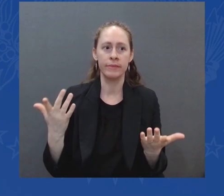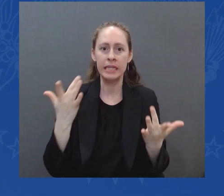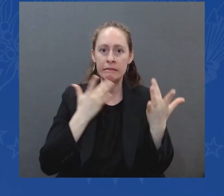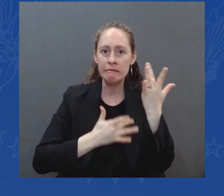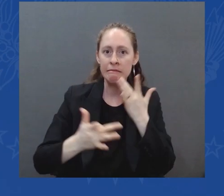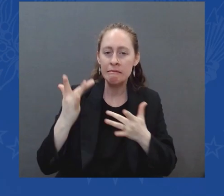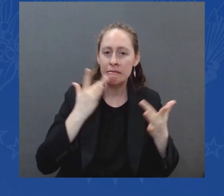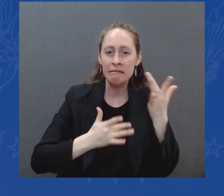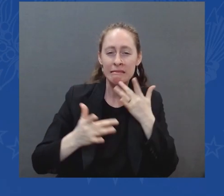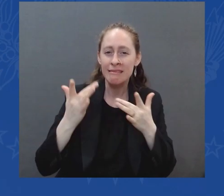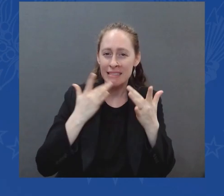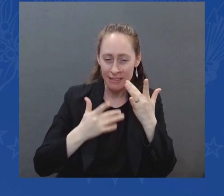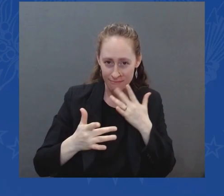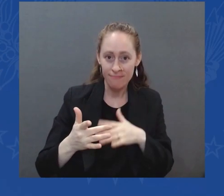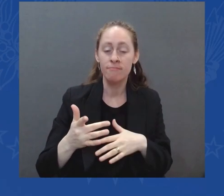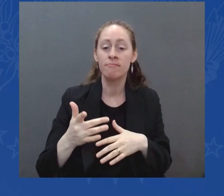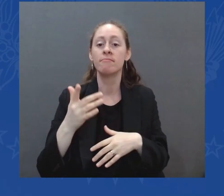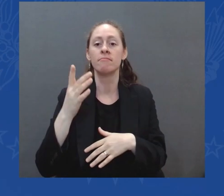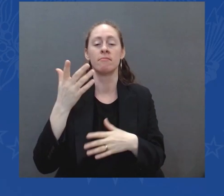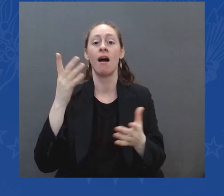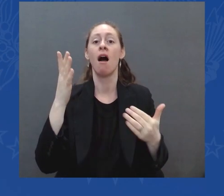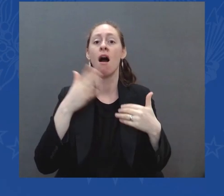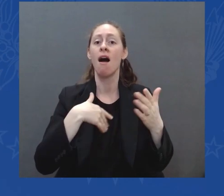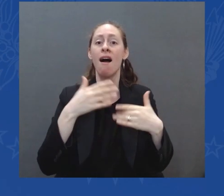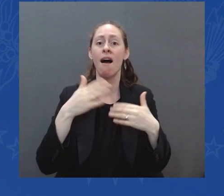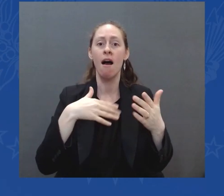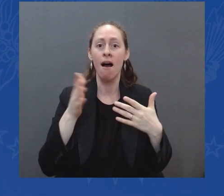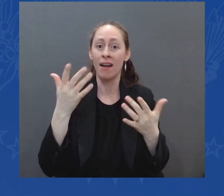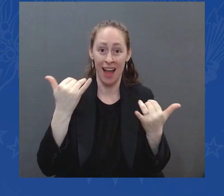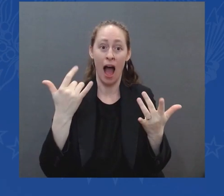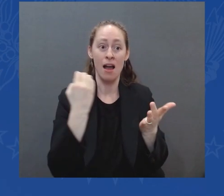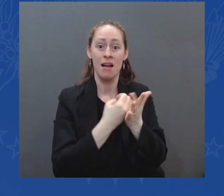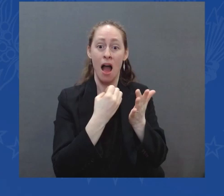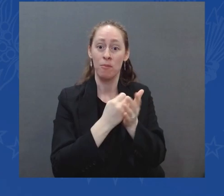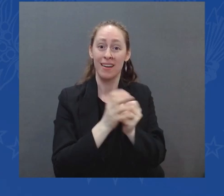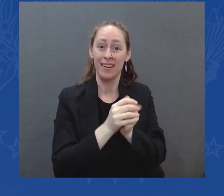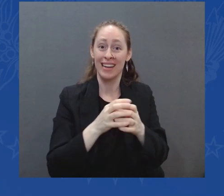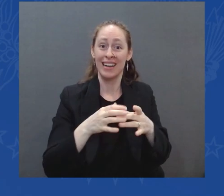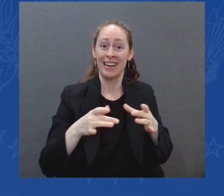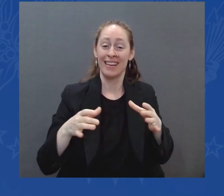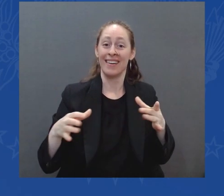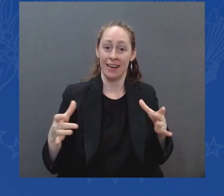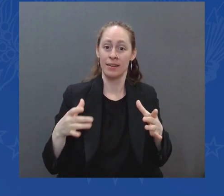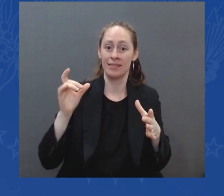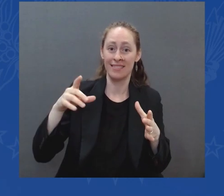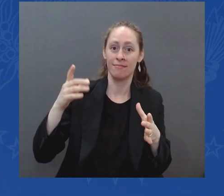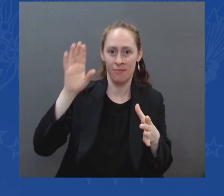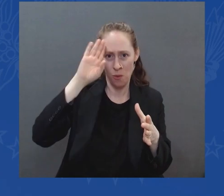That's why the cost of gas began to rise last year. The second root is Vladimir Putin.